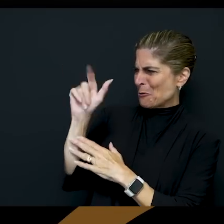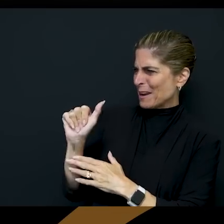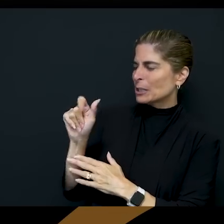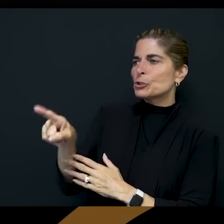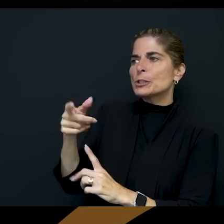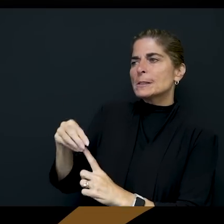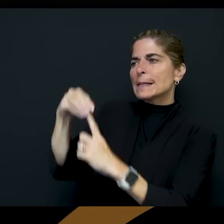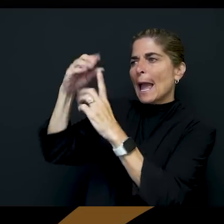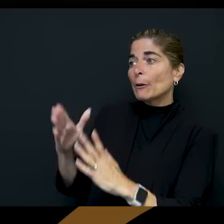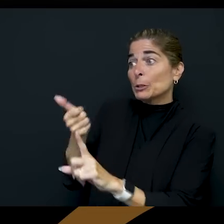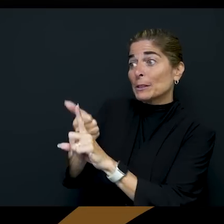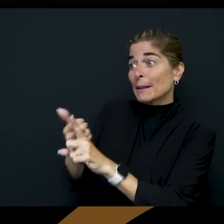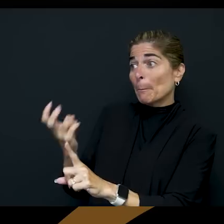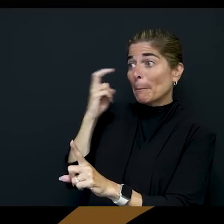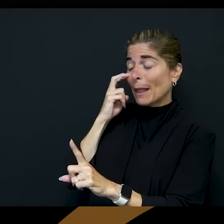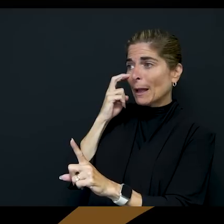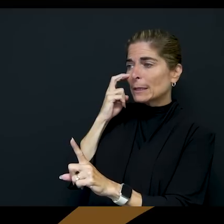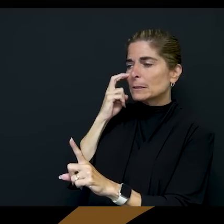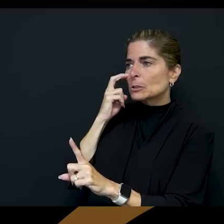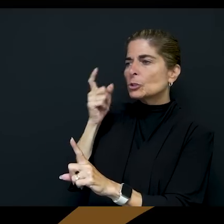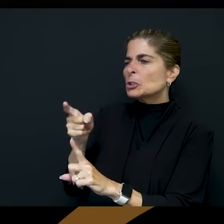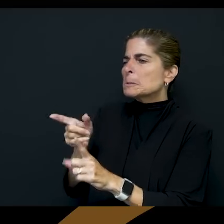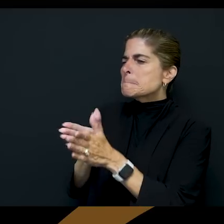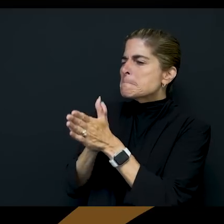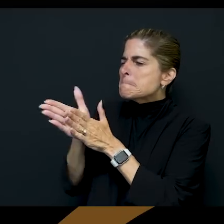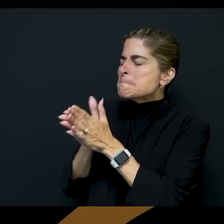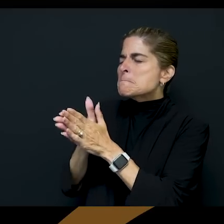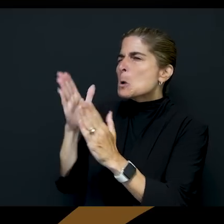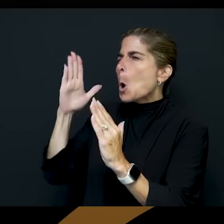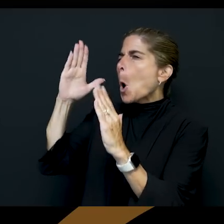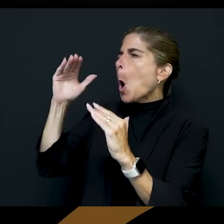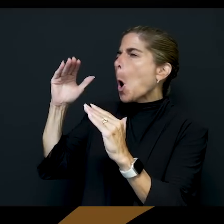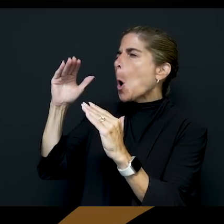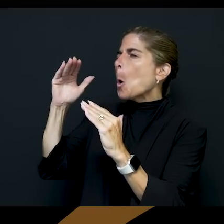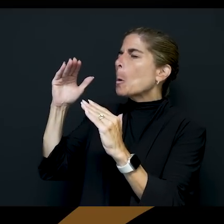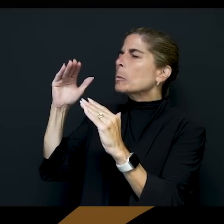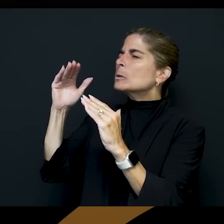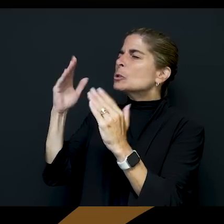She's blind, and she has persistence of hope against a backdrop of darkness.